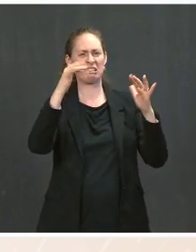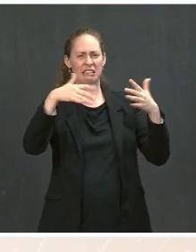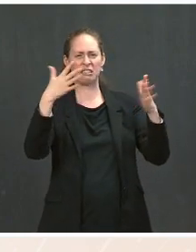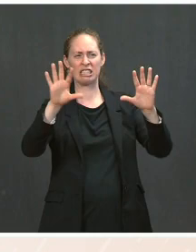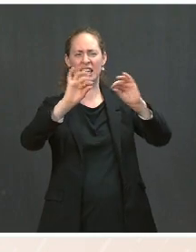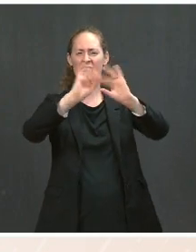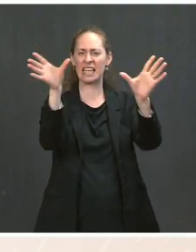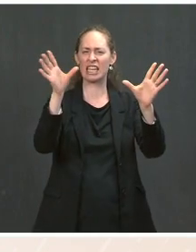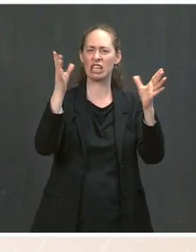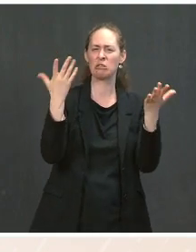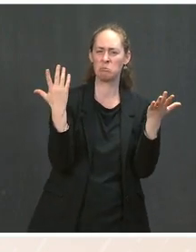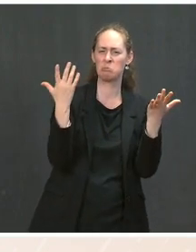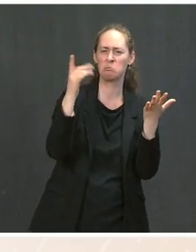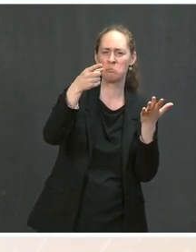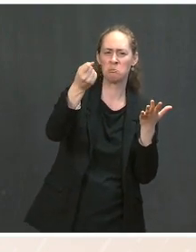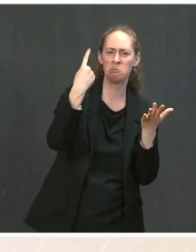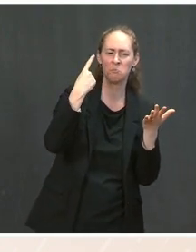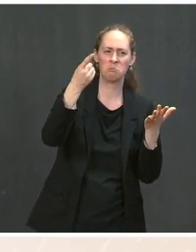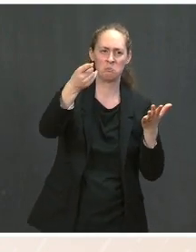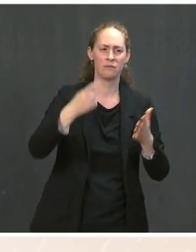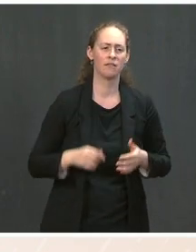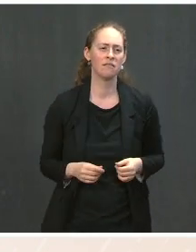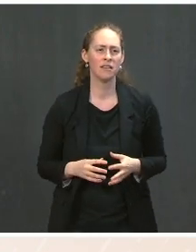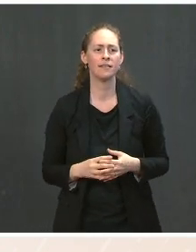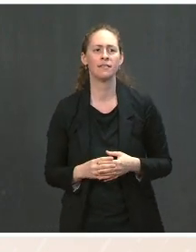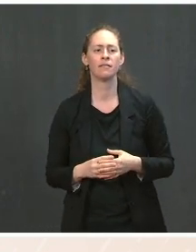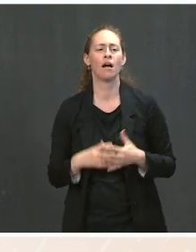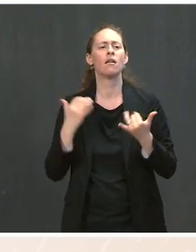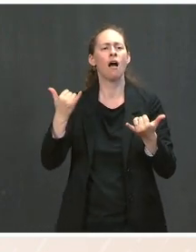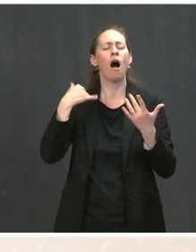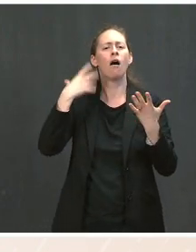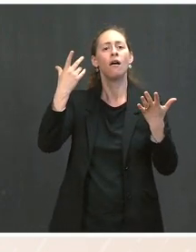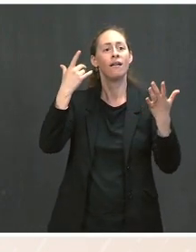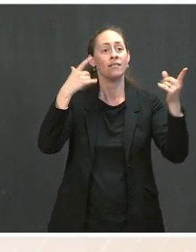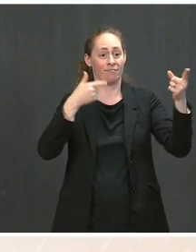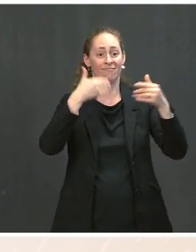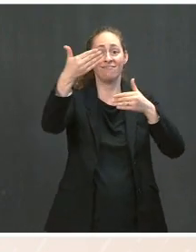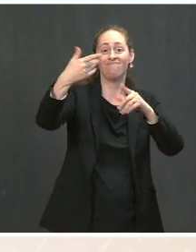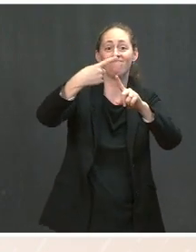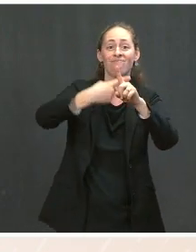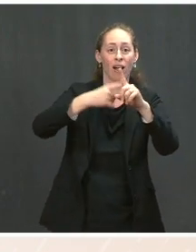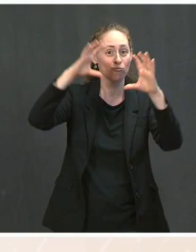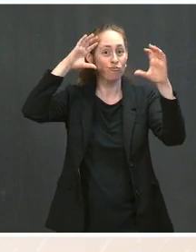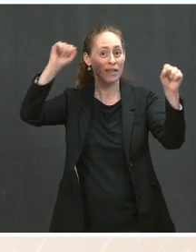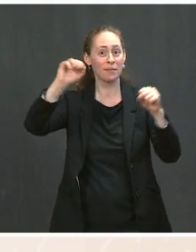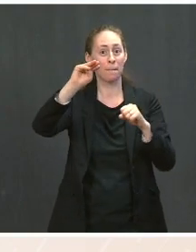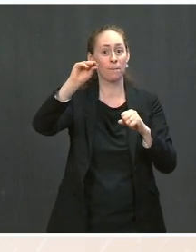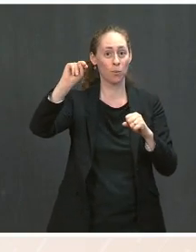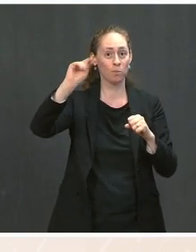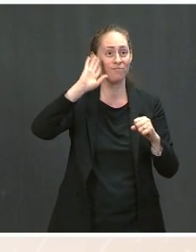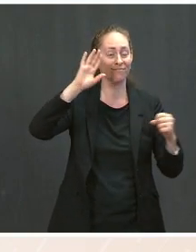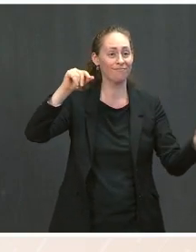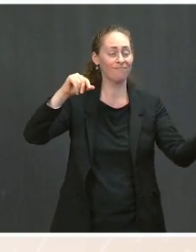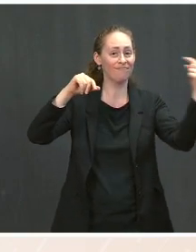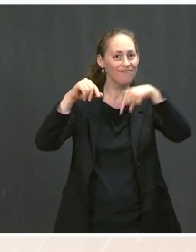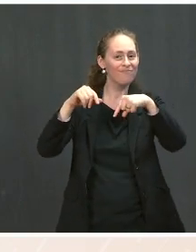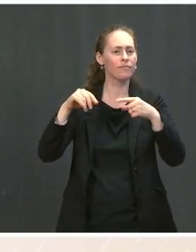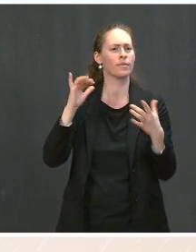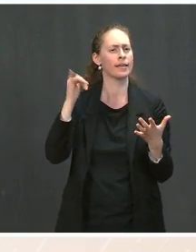The Press: And on President Moon -- Moon's visit next month. Ms. Psaki: Yeah. The Press: Can you tell us if the administration has made